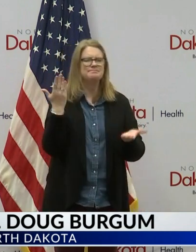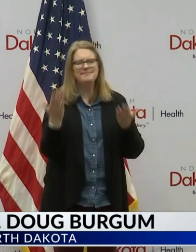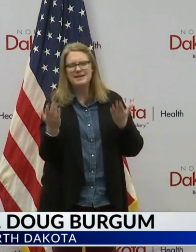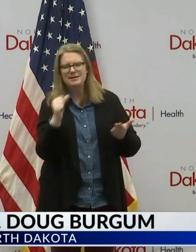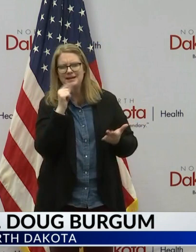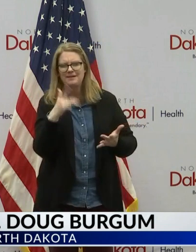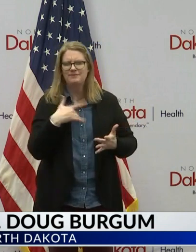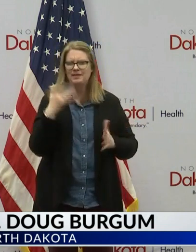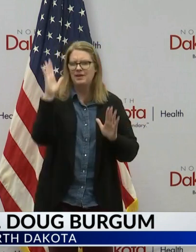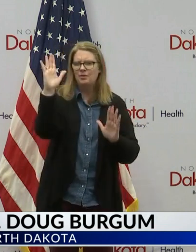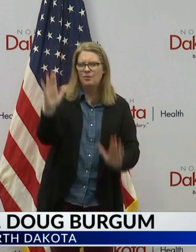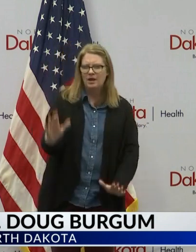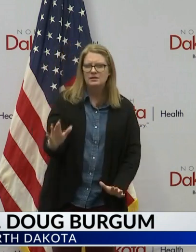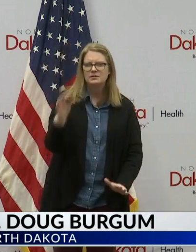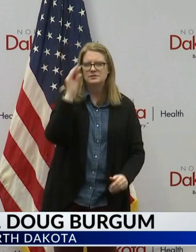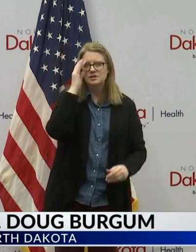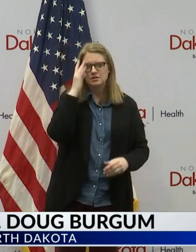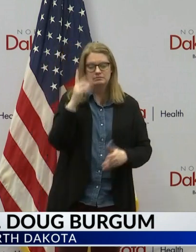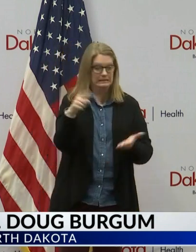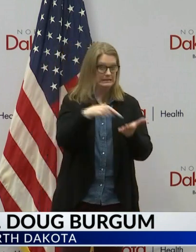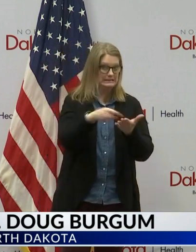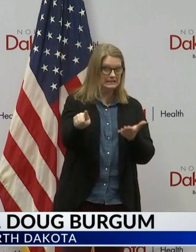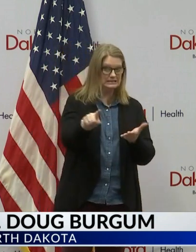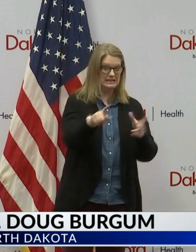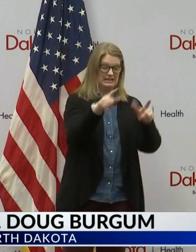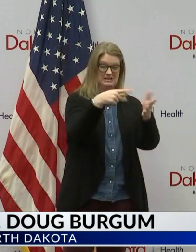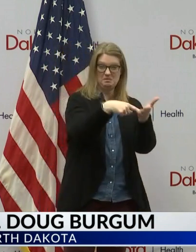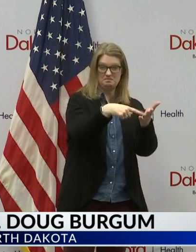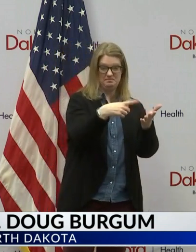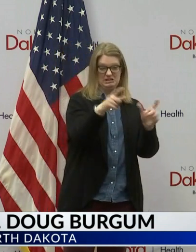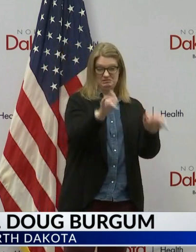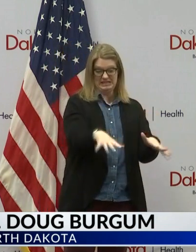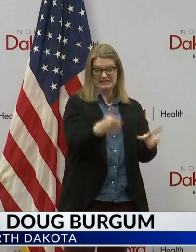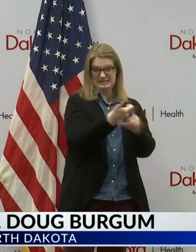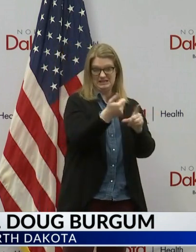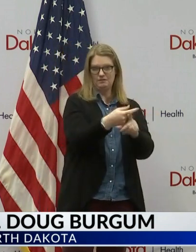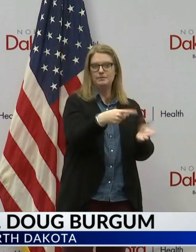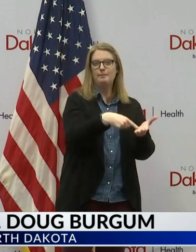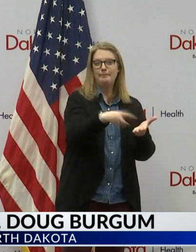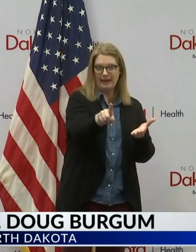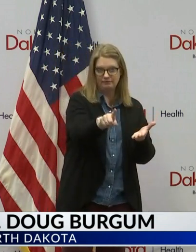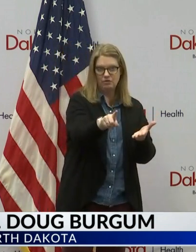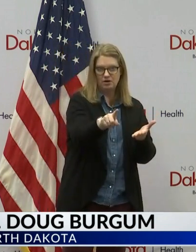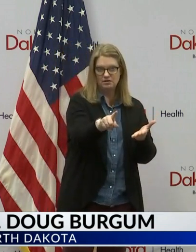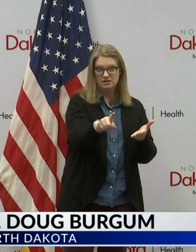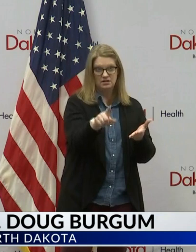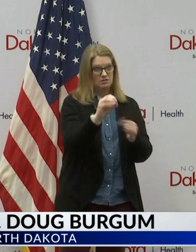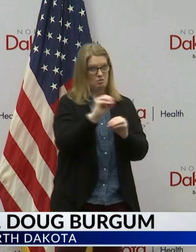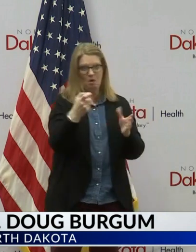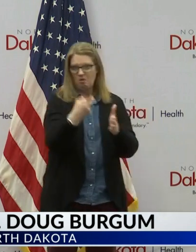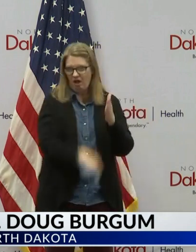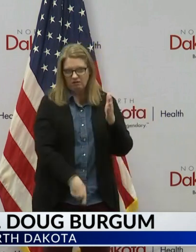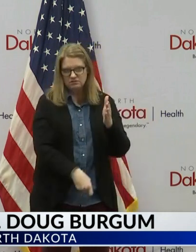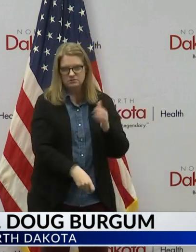NOT ENOUGH IN NORTH DAKOTA. WE KNOW MORE PEOPLE OUT THERE THAT ARE PERHAPS NOT FEELING WELL. ALL TESTING IS PAID FOR.